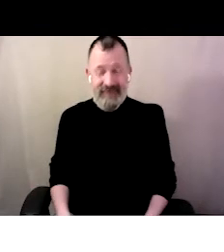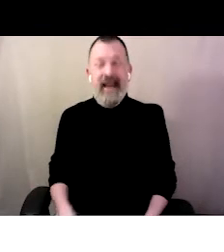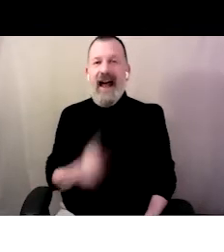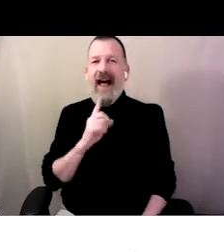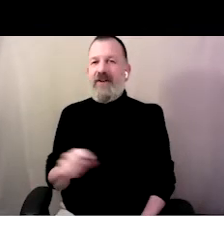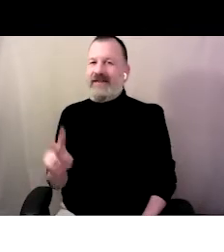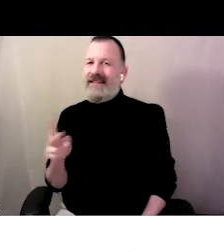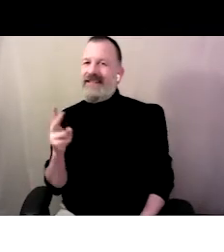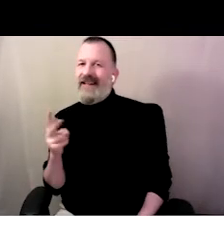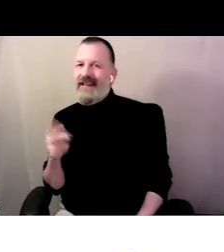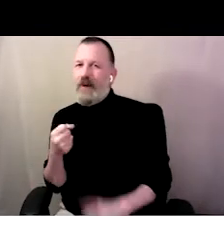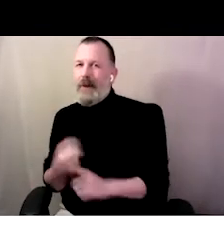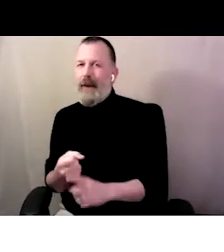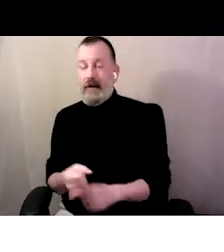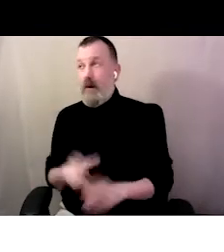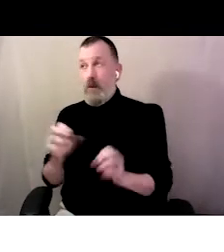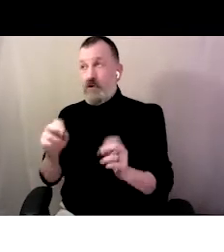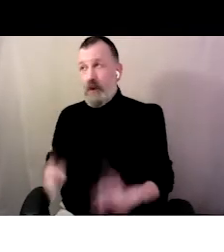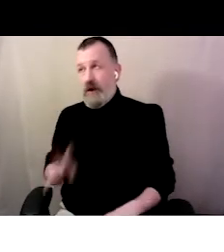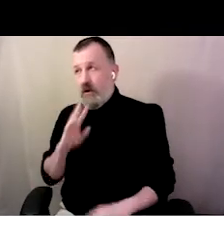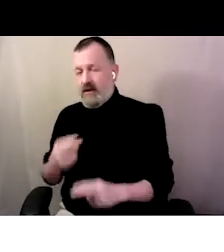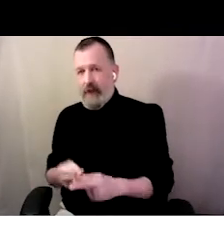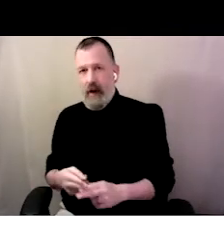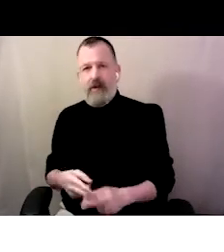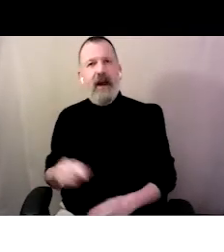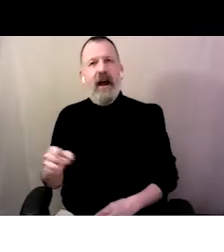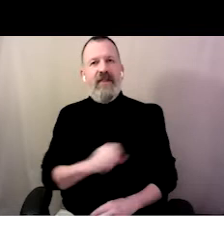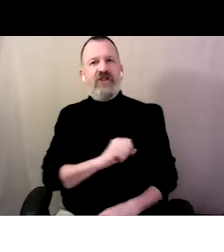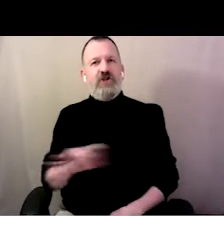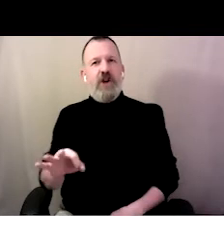is the part. Nobody talks about, which is they shut off all the infrastructure. They knew about